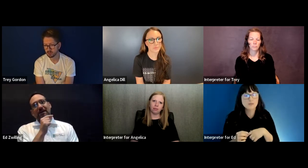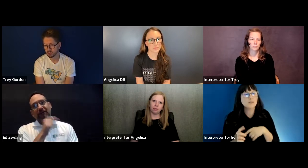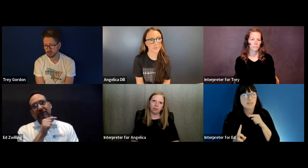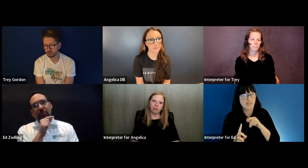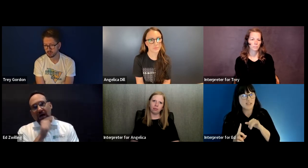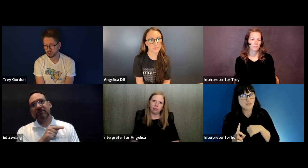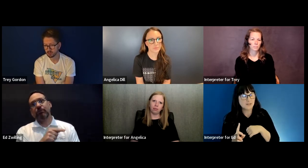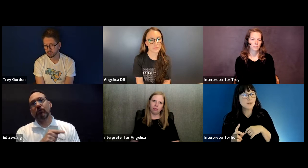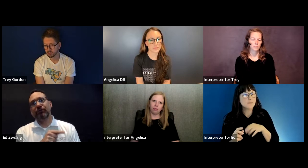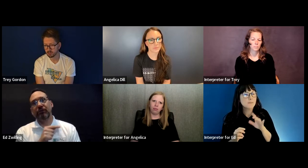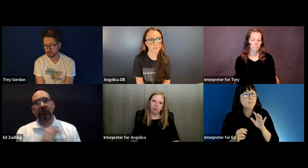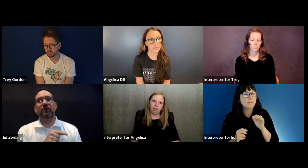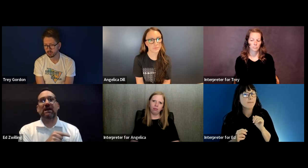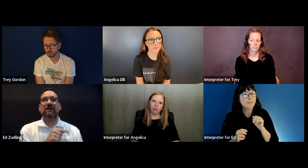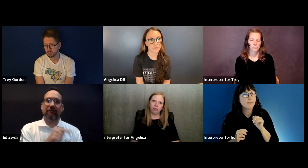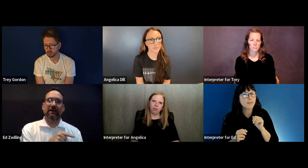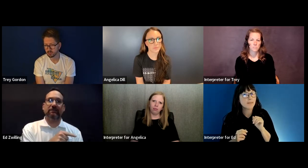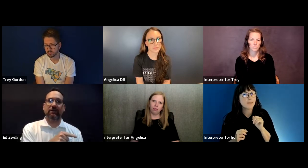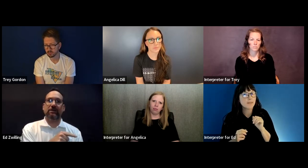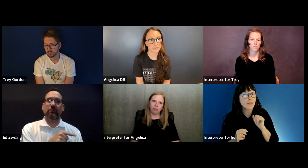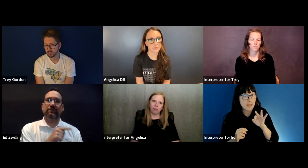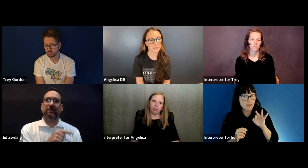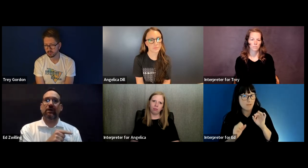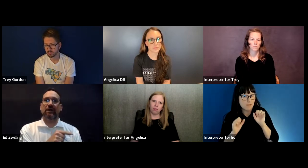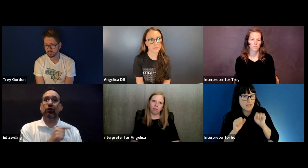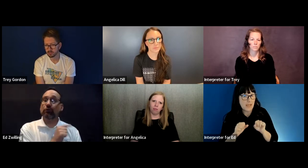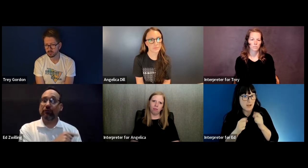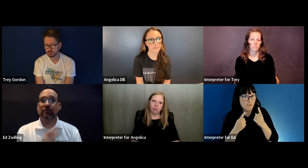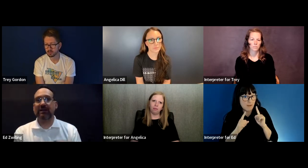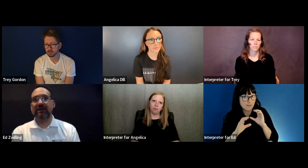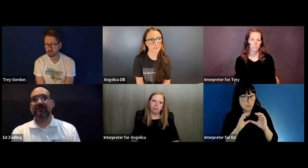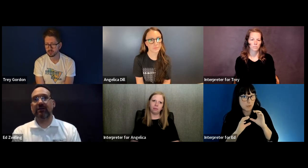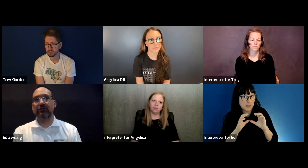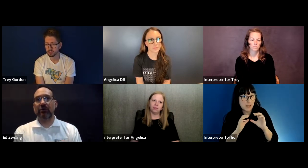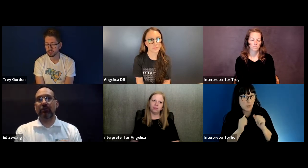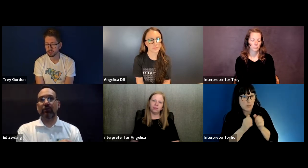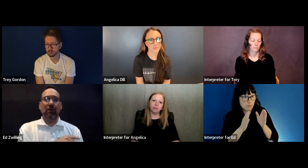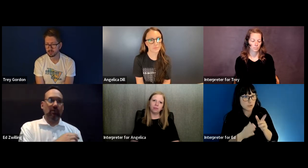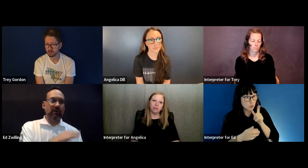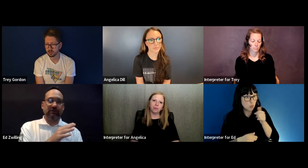if it's possible to communicate effectively with somebody who prefers an asl interpreter but is